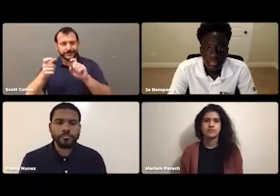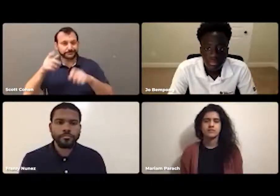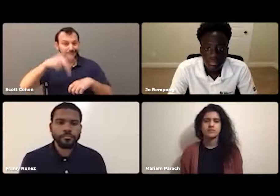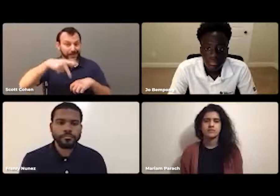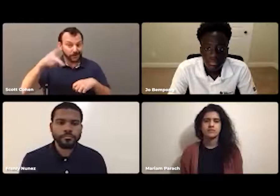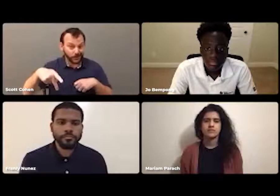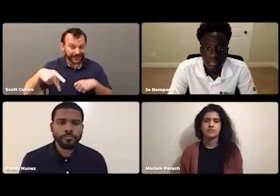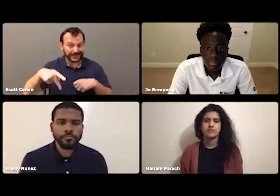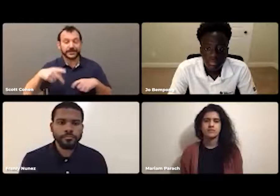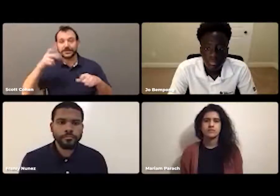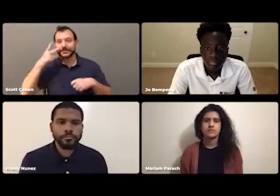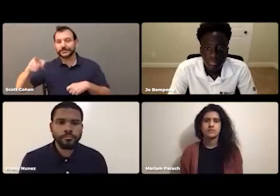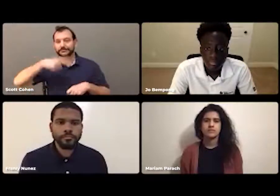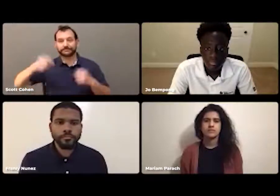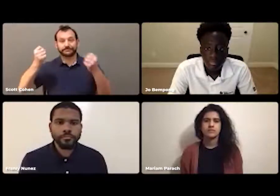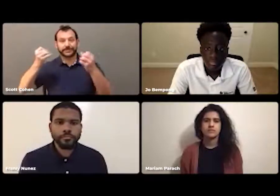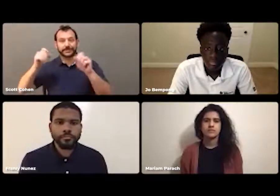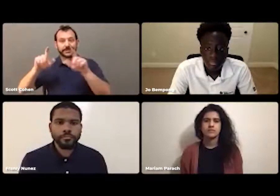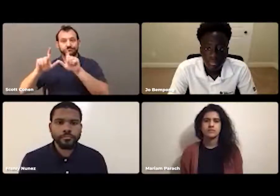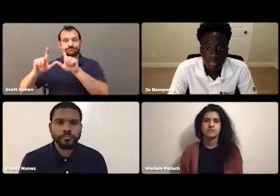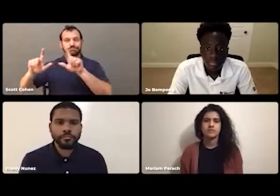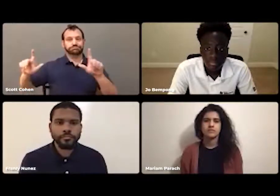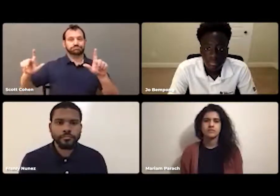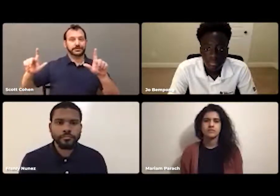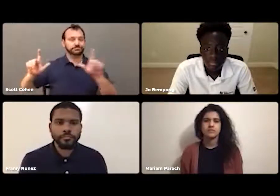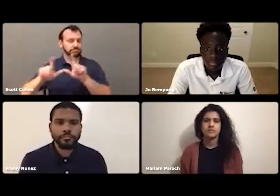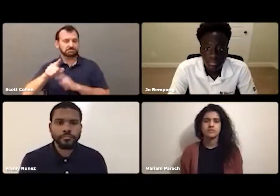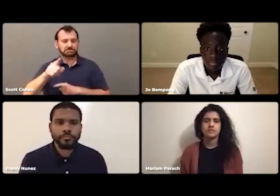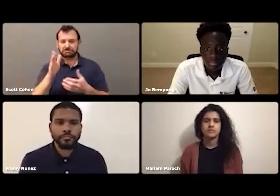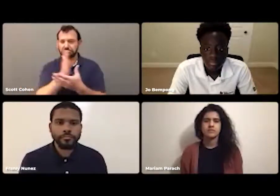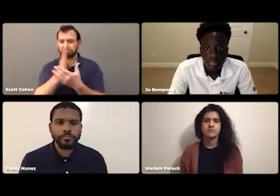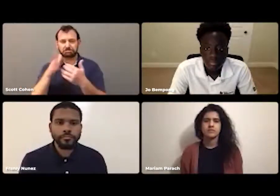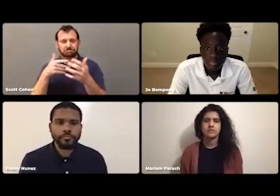It's not as well seen on a tablet.